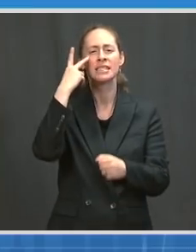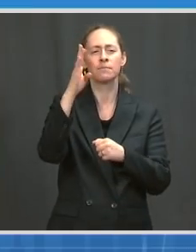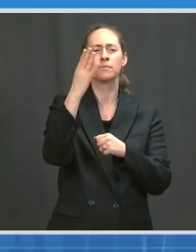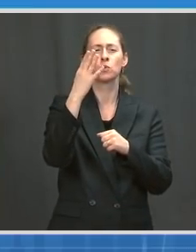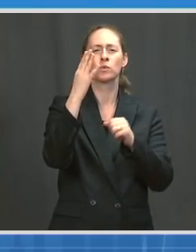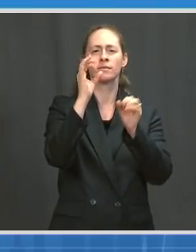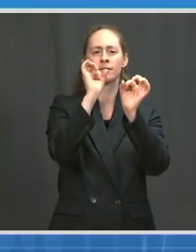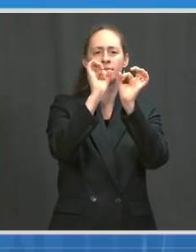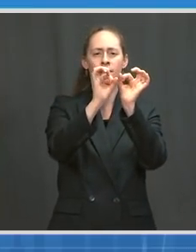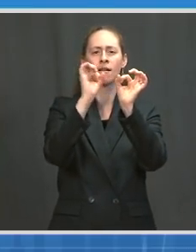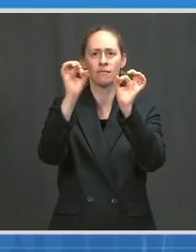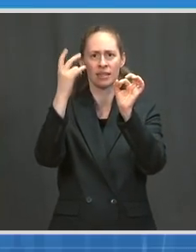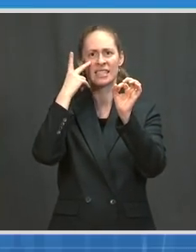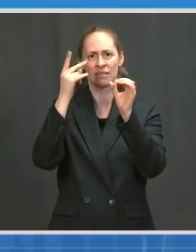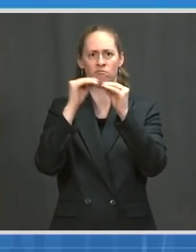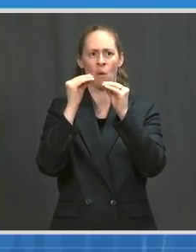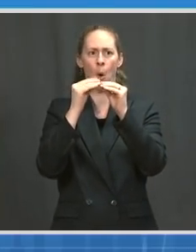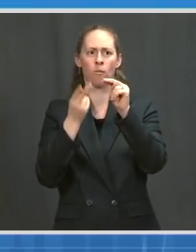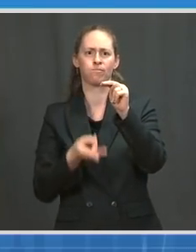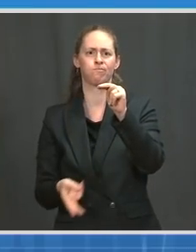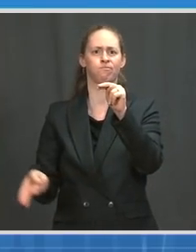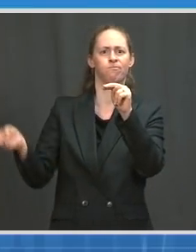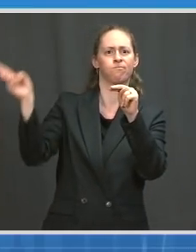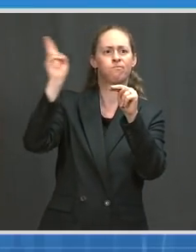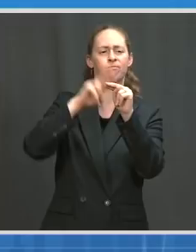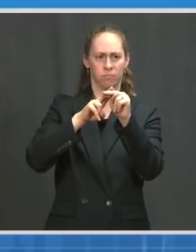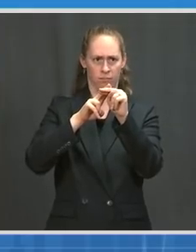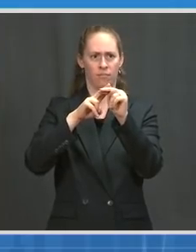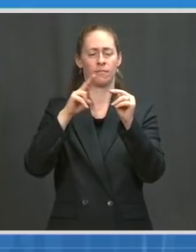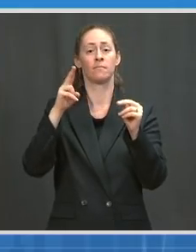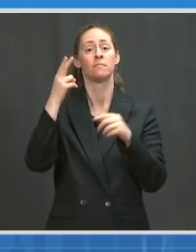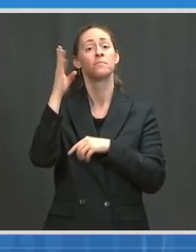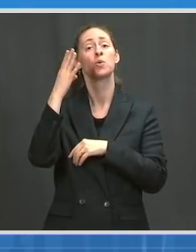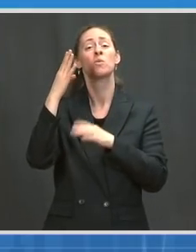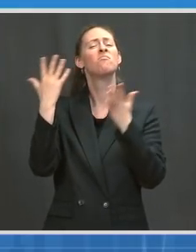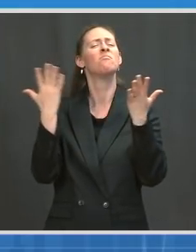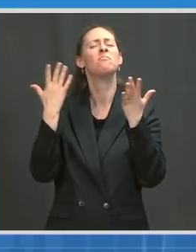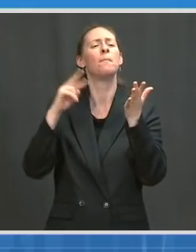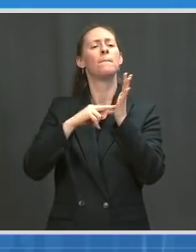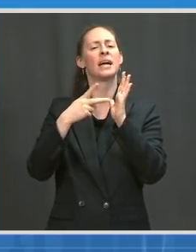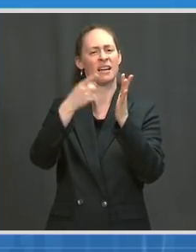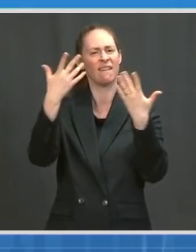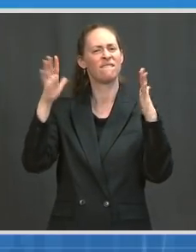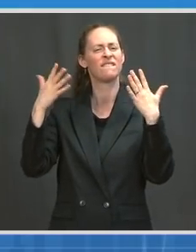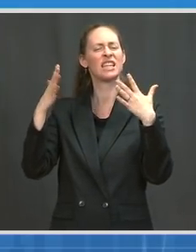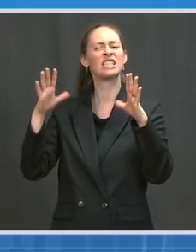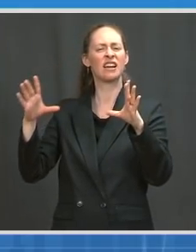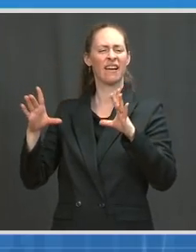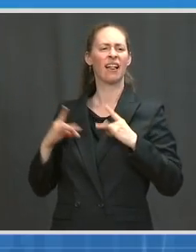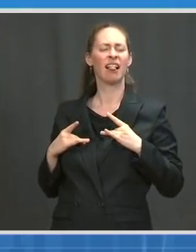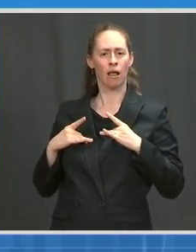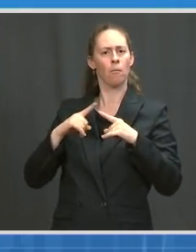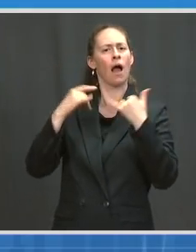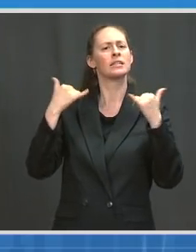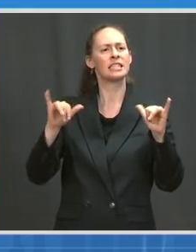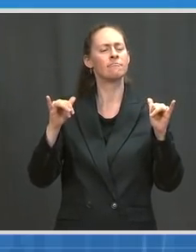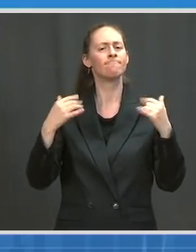And those are people who were previously infected, recovered, and then at some time later got vaccinated.